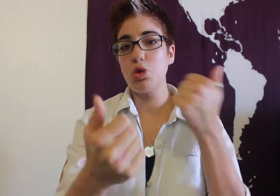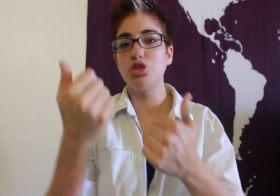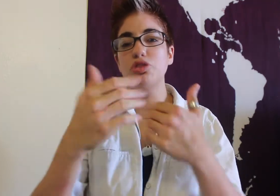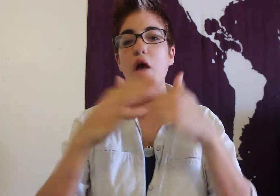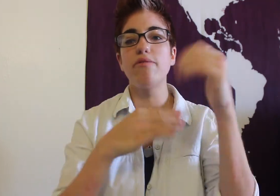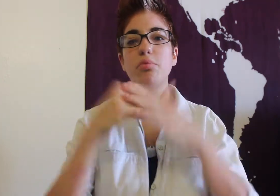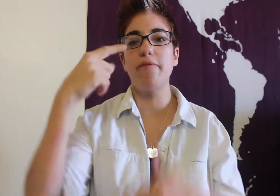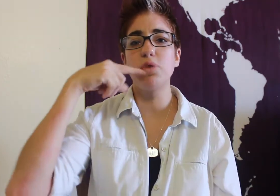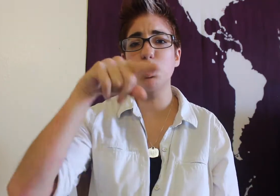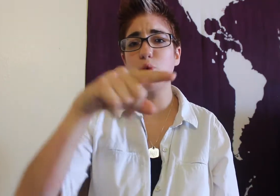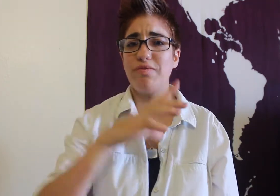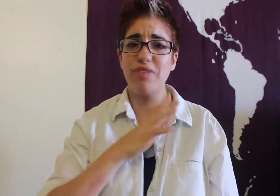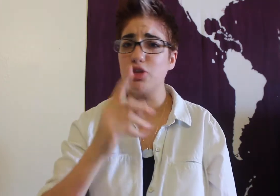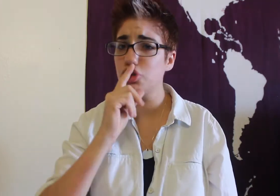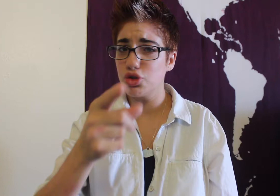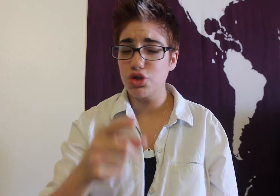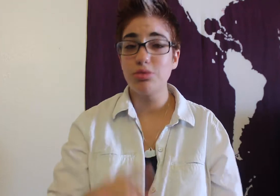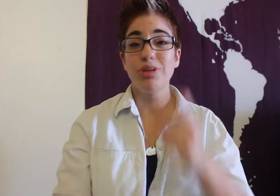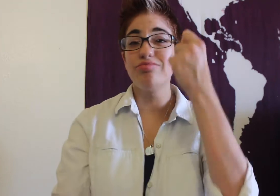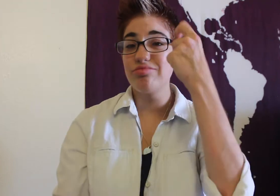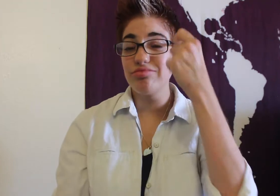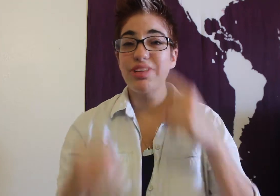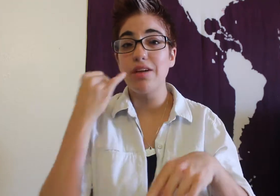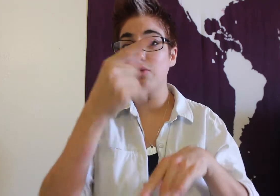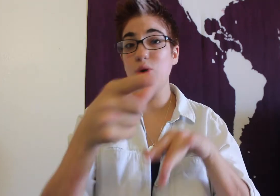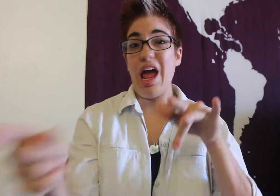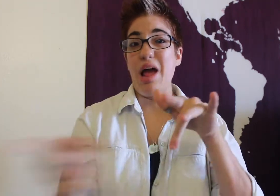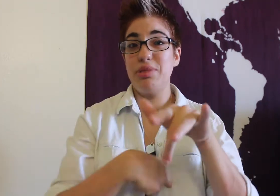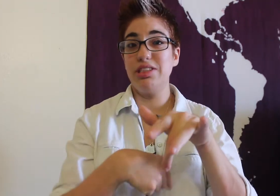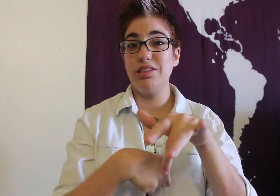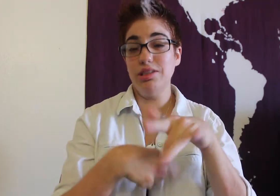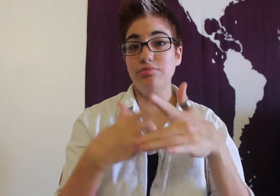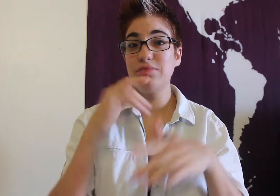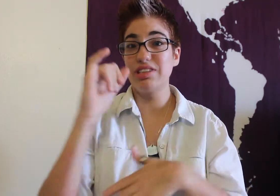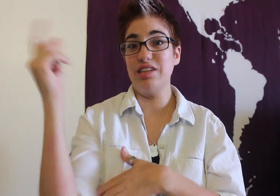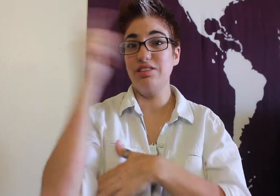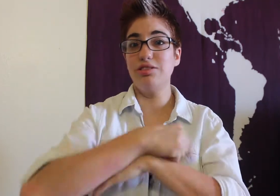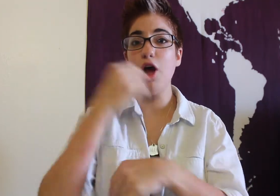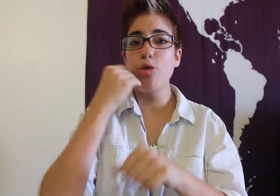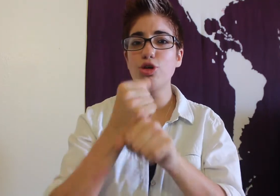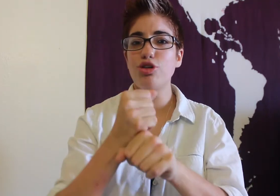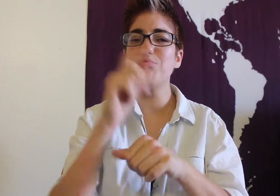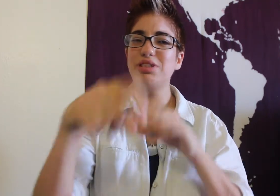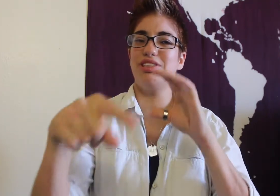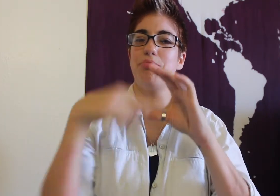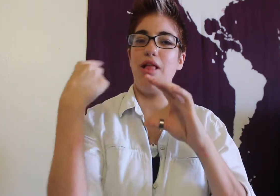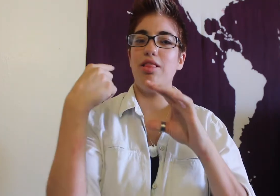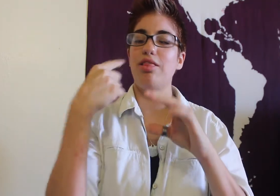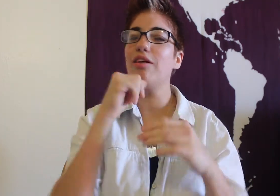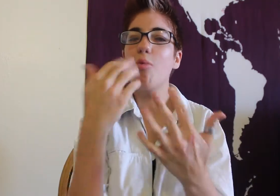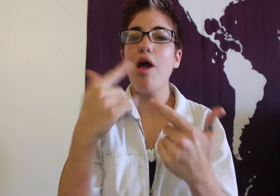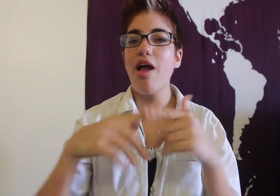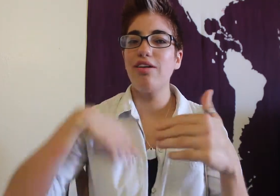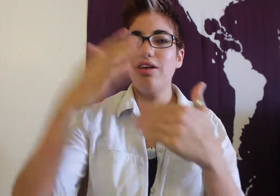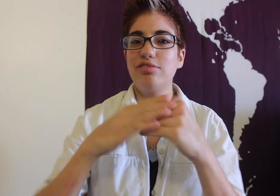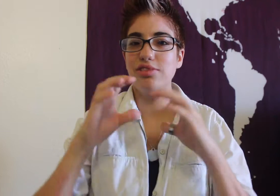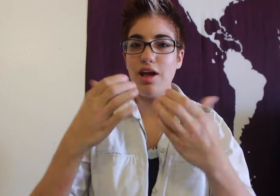You should hand in whichever form you feel most comfortable in. Here is one thing about handing in assignments… If you are absent that day, you will need to hand in your assignment electronically to me instead of waiting